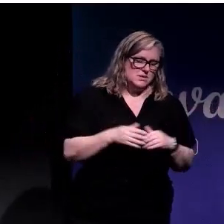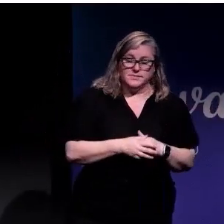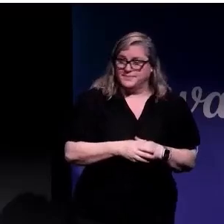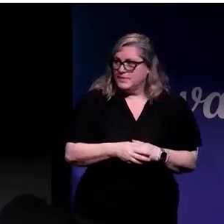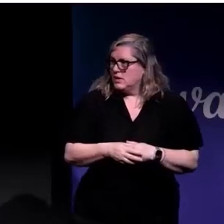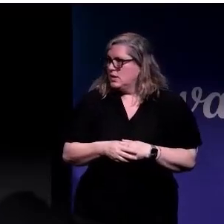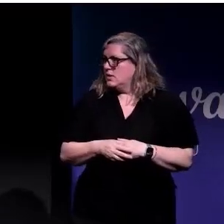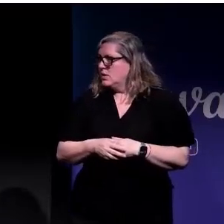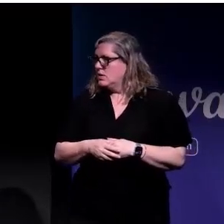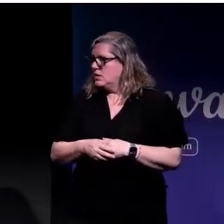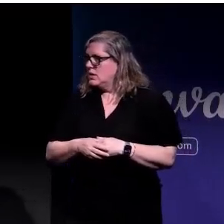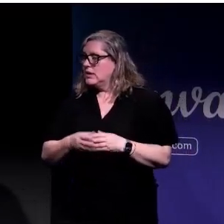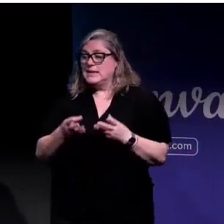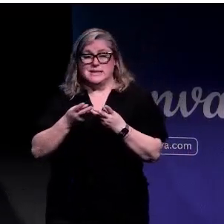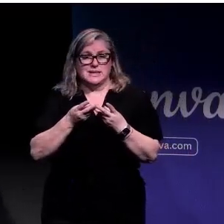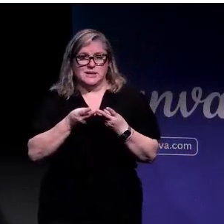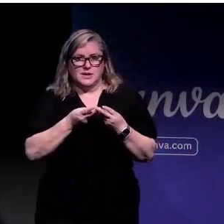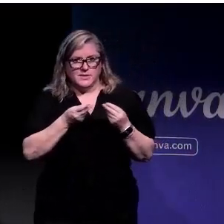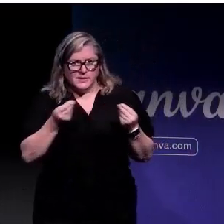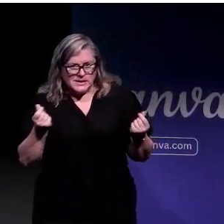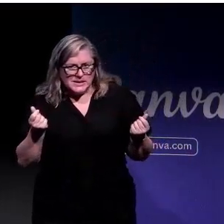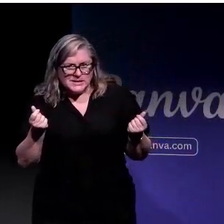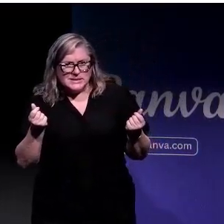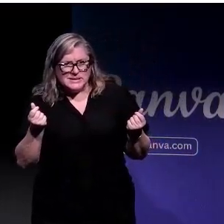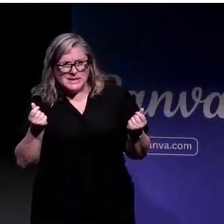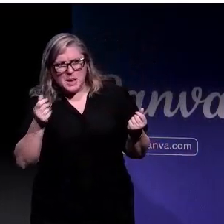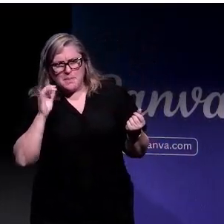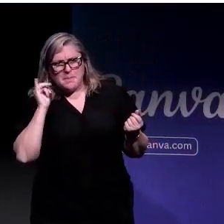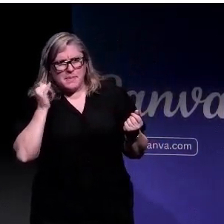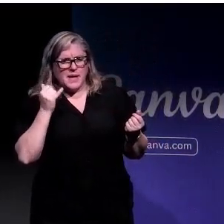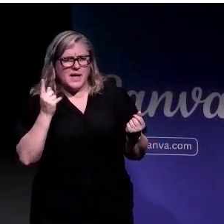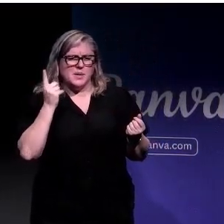Some of you might have heard of, I think it was a few years ago now, a